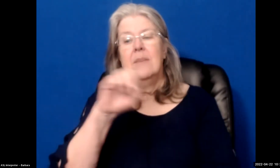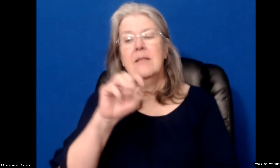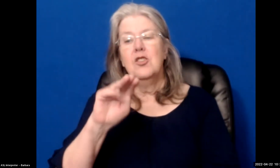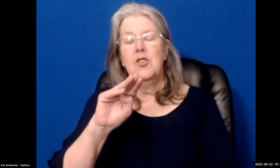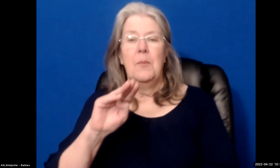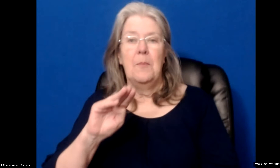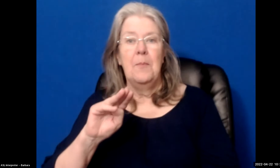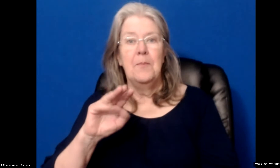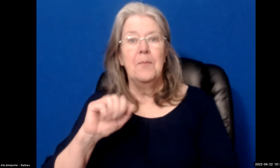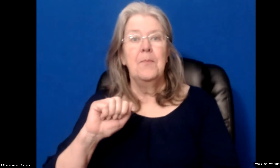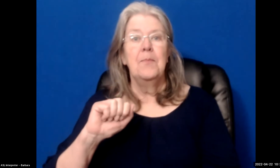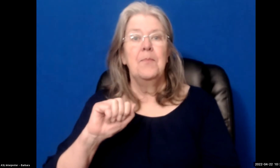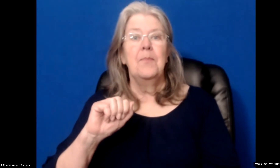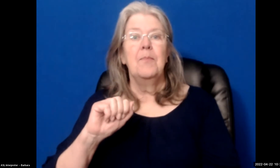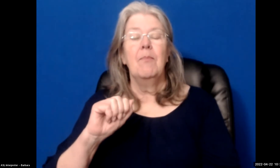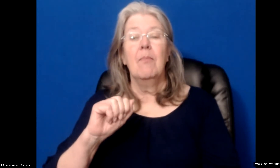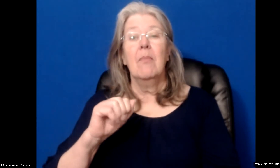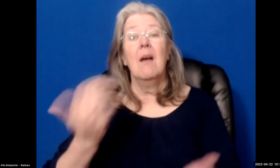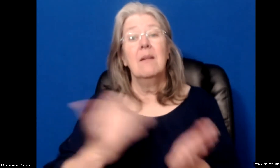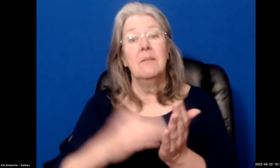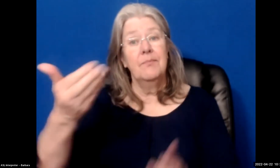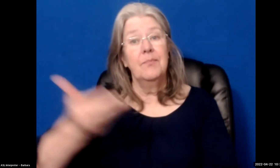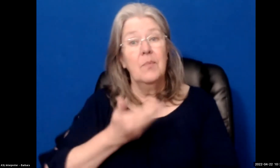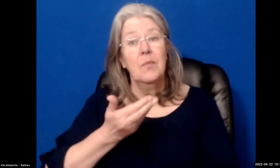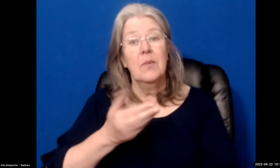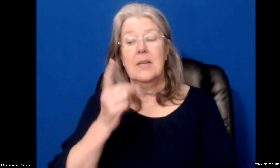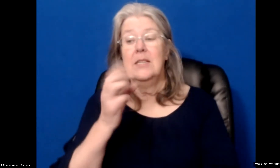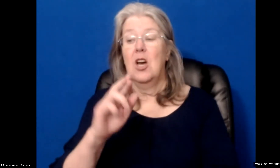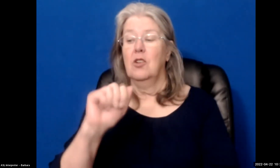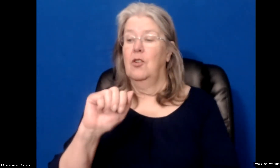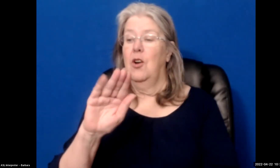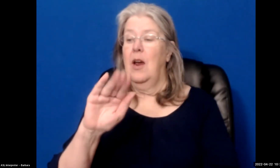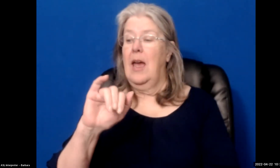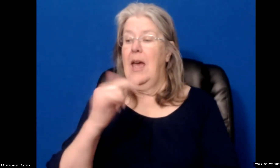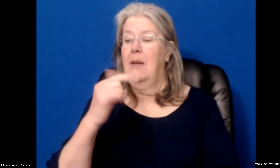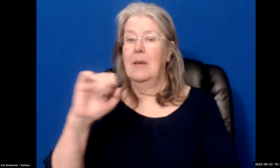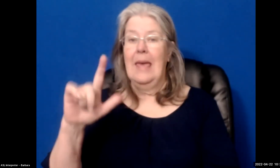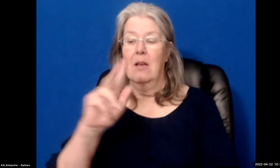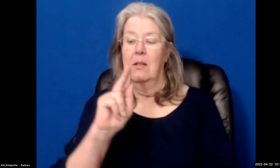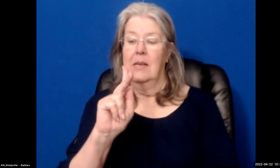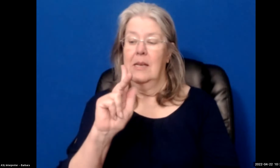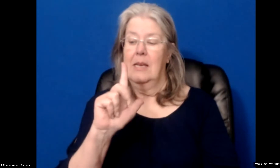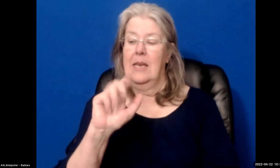once again I would like to welcome Dr. Abigail Klemsz and our panelists who will be joining us today.